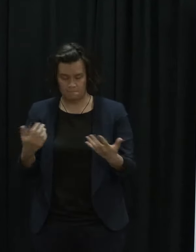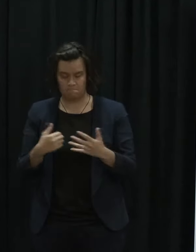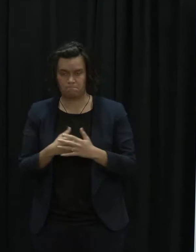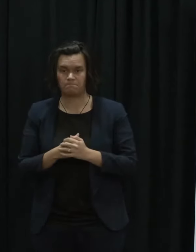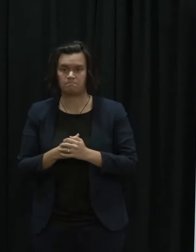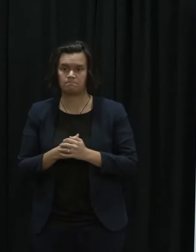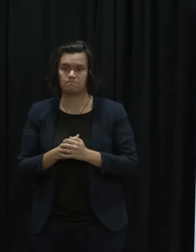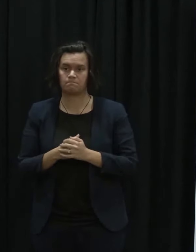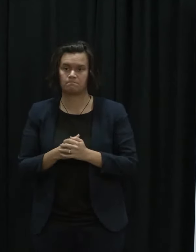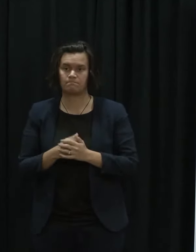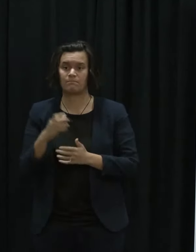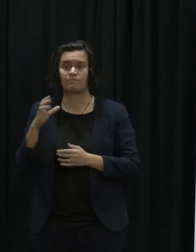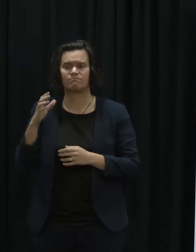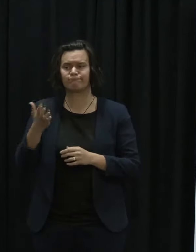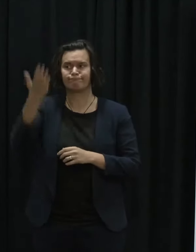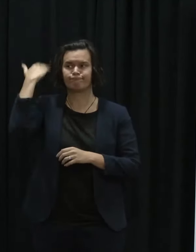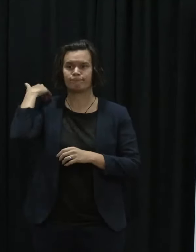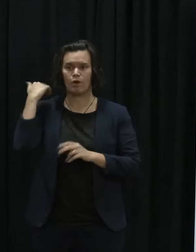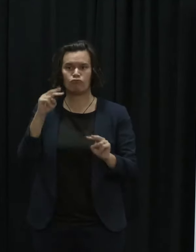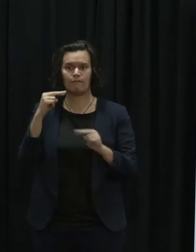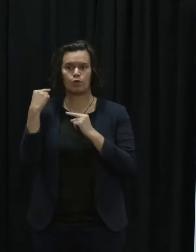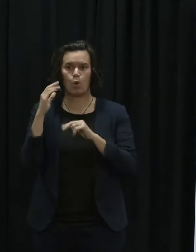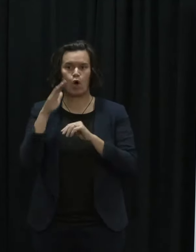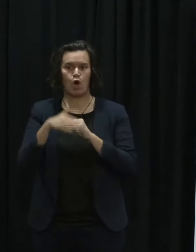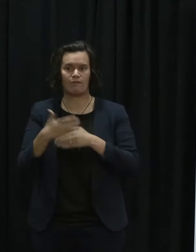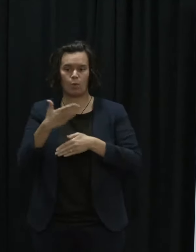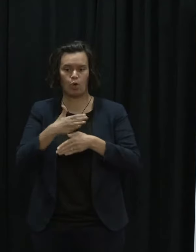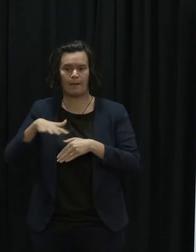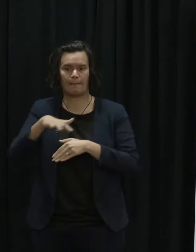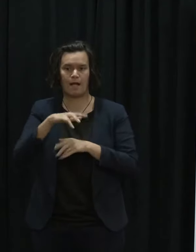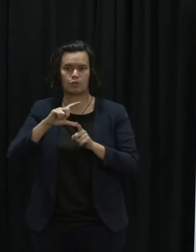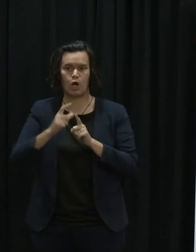and has anything changed...